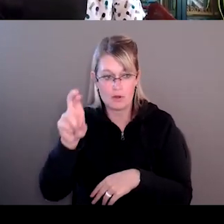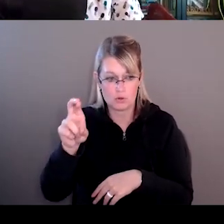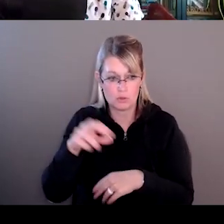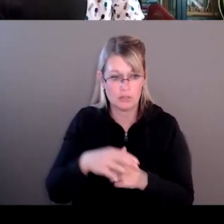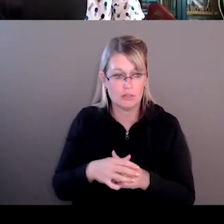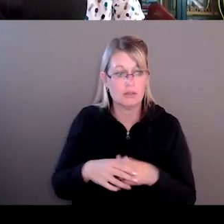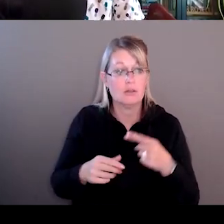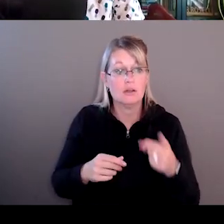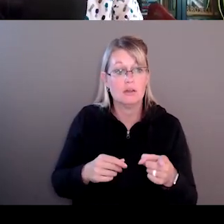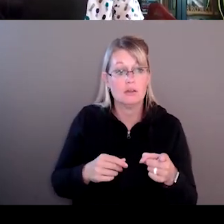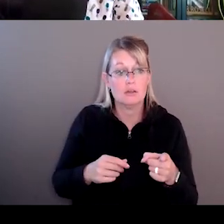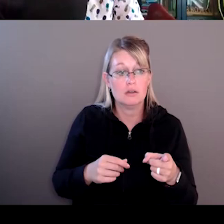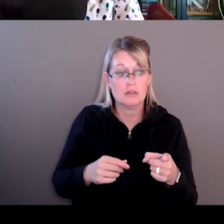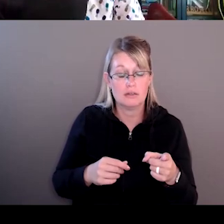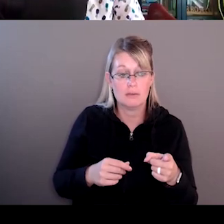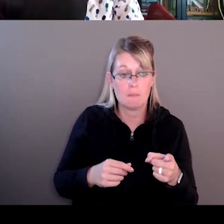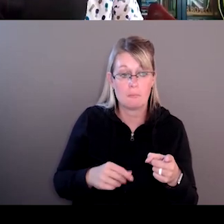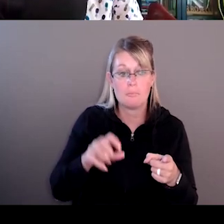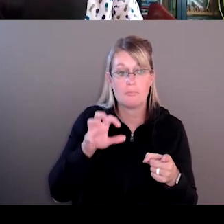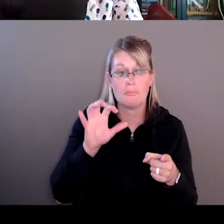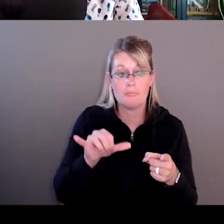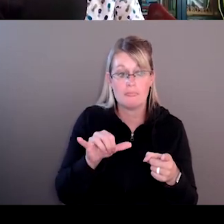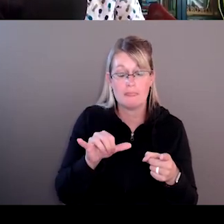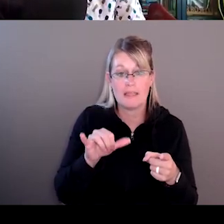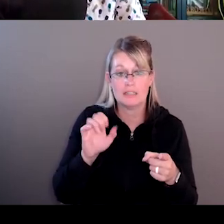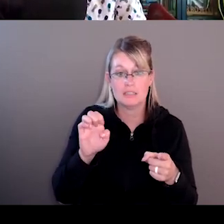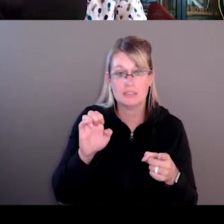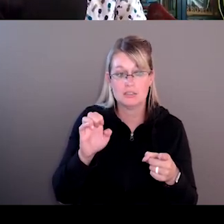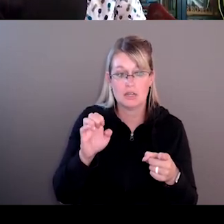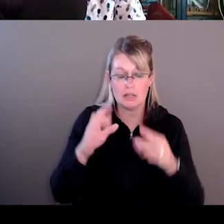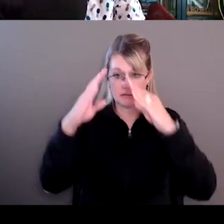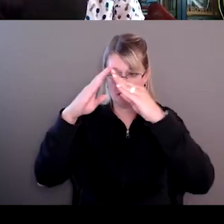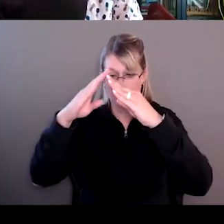This sort icons are and up Chevron and a down Chevron and when sorted,